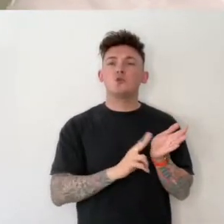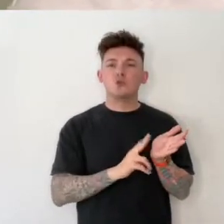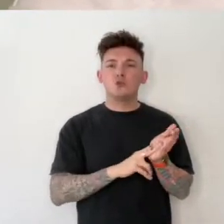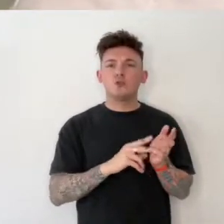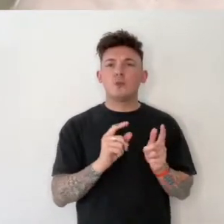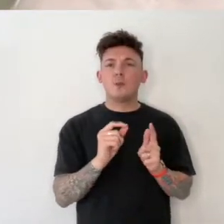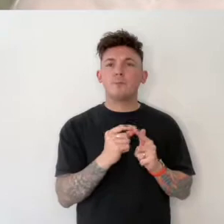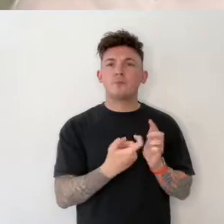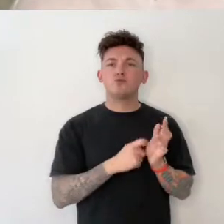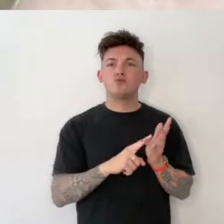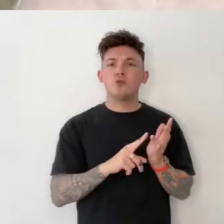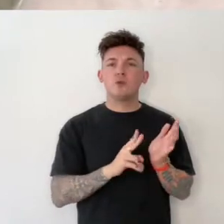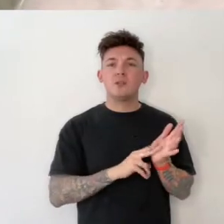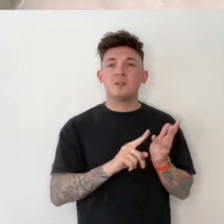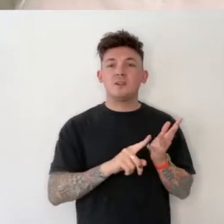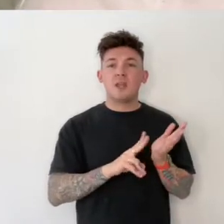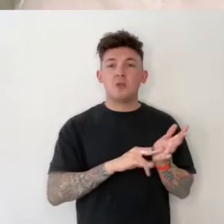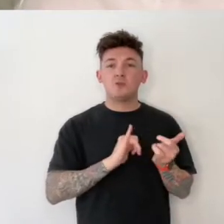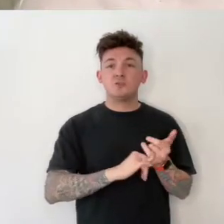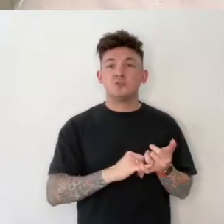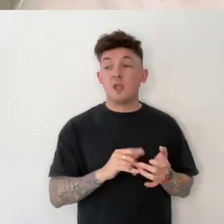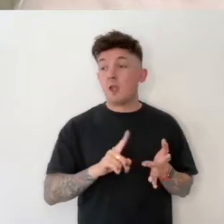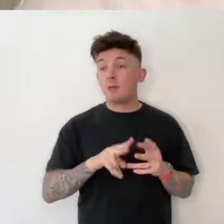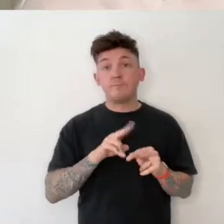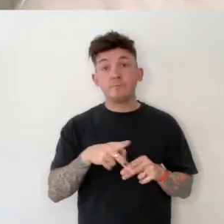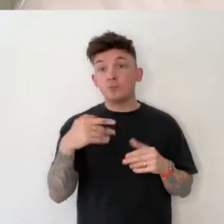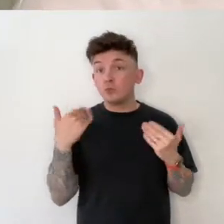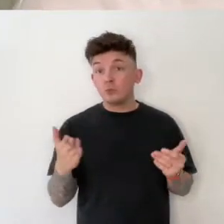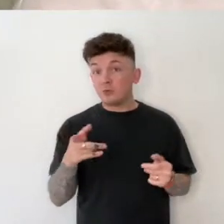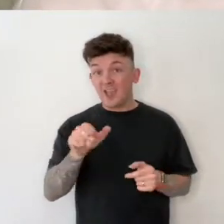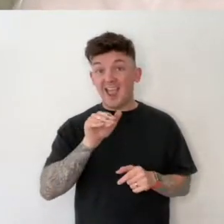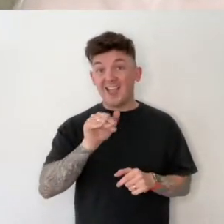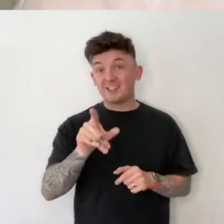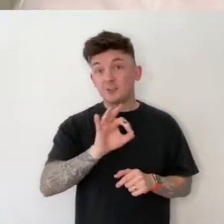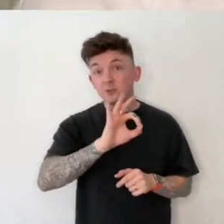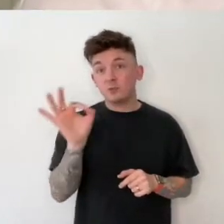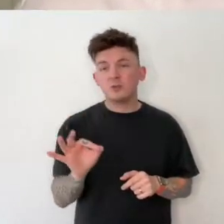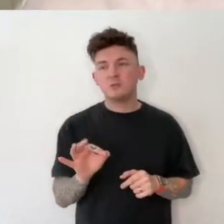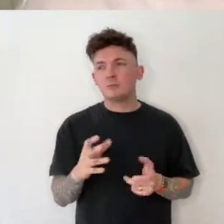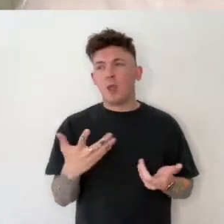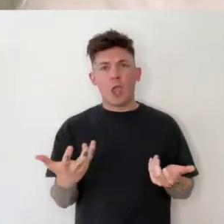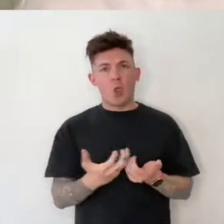if you're unsure, why not just ask for transgender person how they define themselves? what are